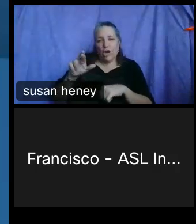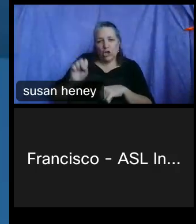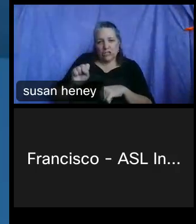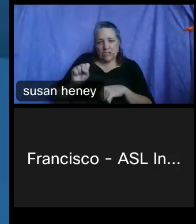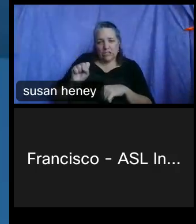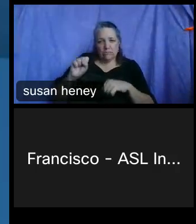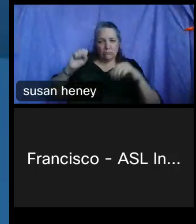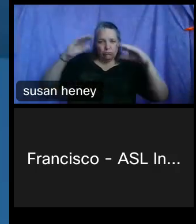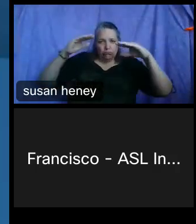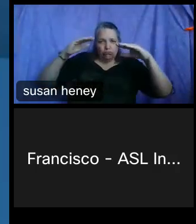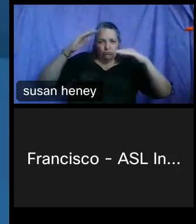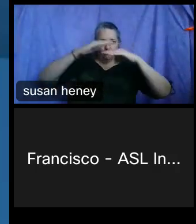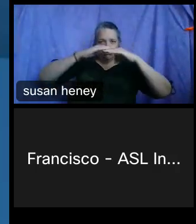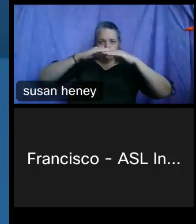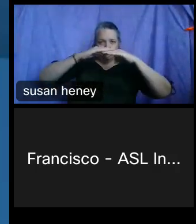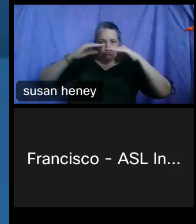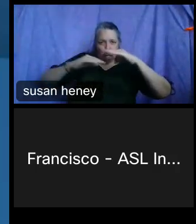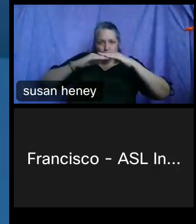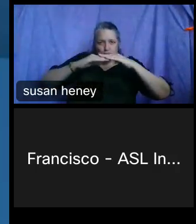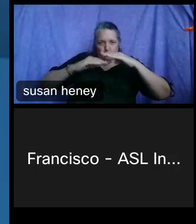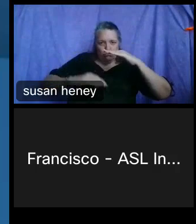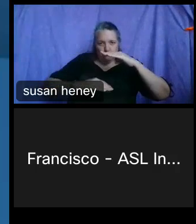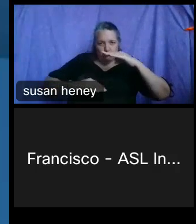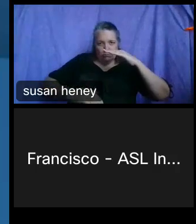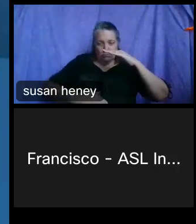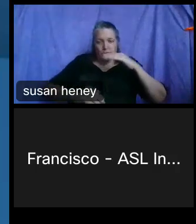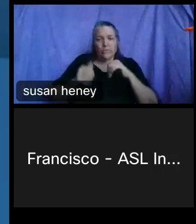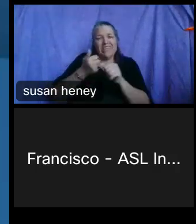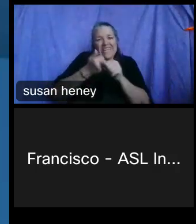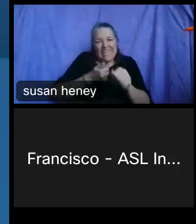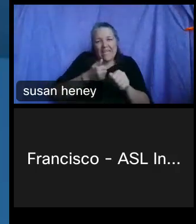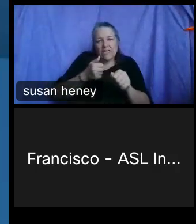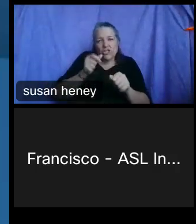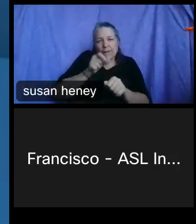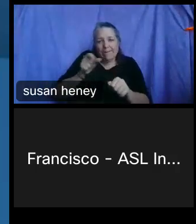sub-puzzle piece, if you will. As I mentioned that each puzzle piece has a north, south,